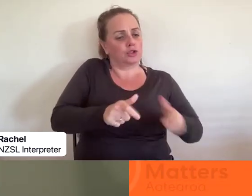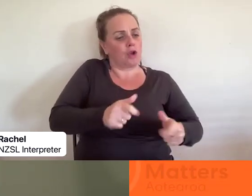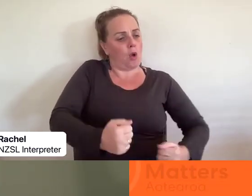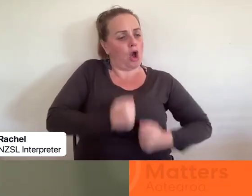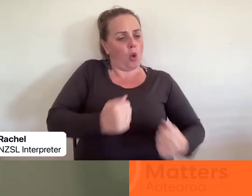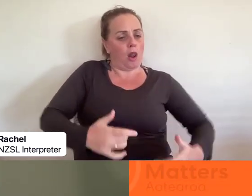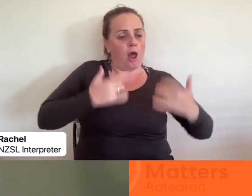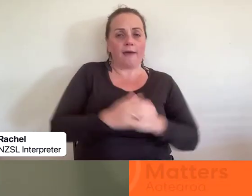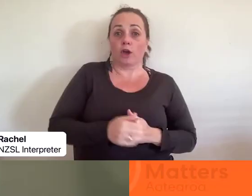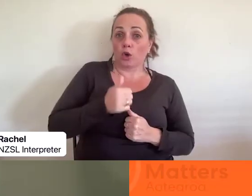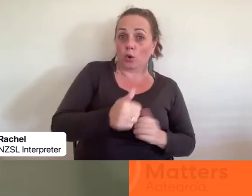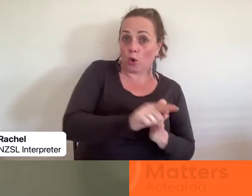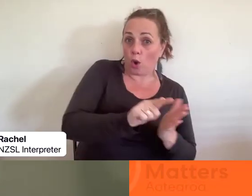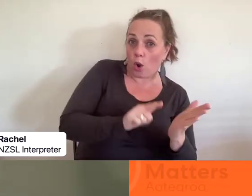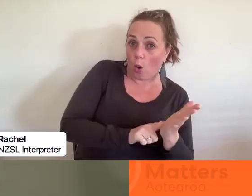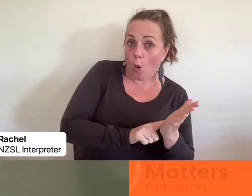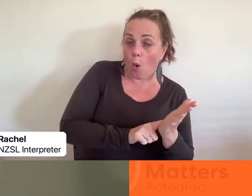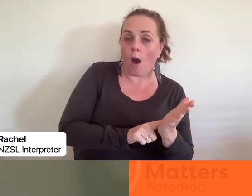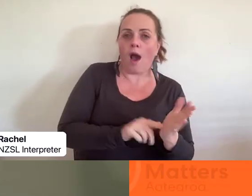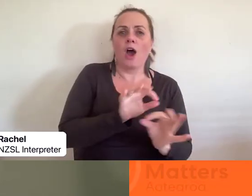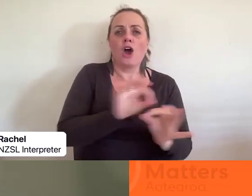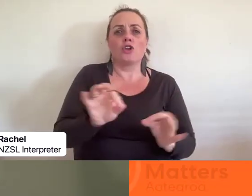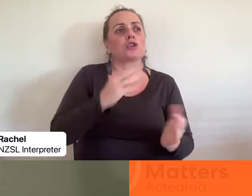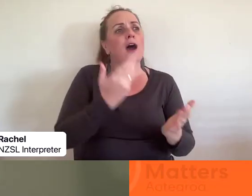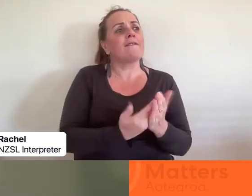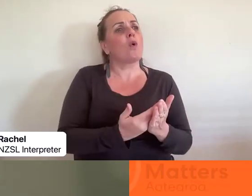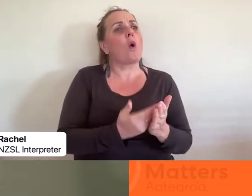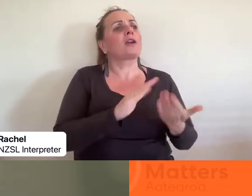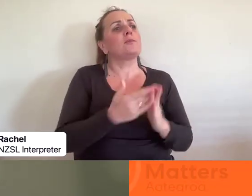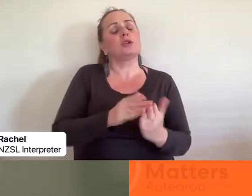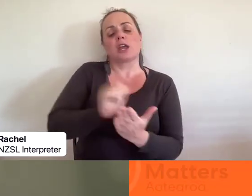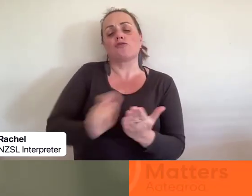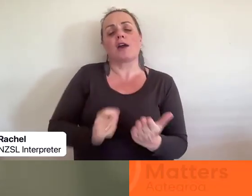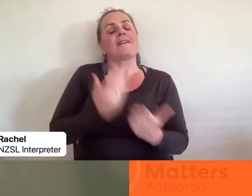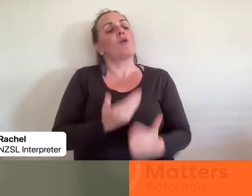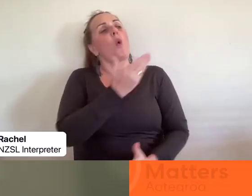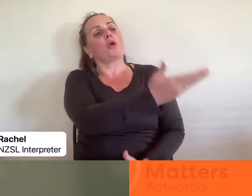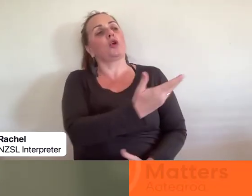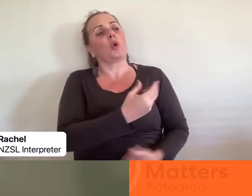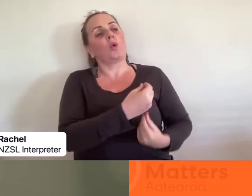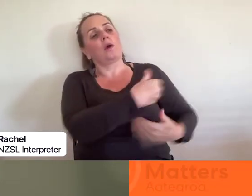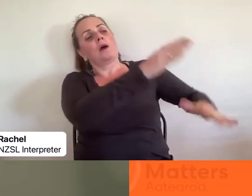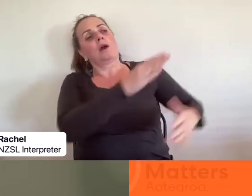good laws should not be written for communities in isolation from those communities. It should